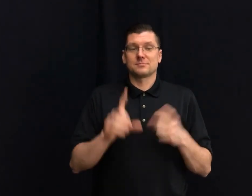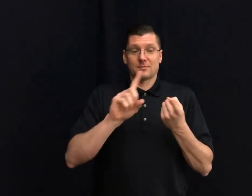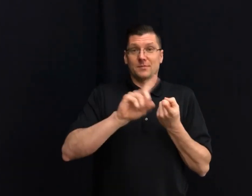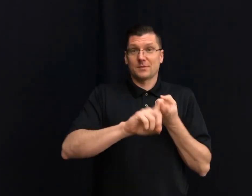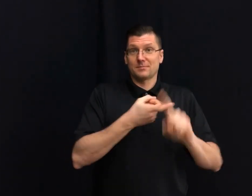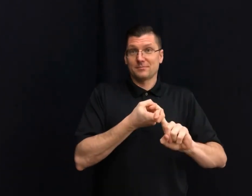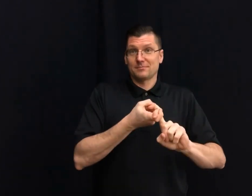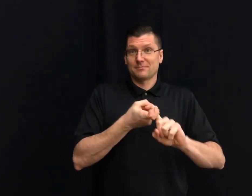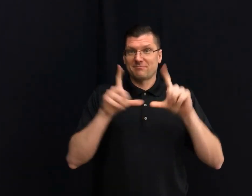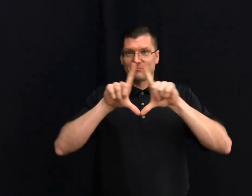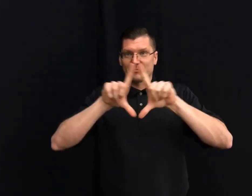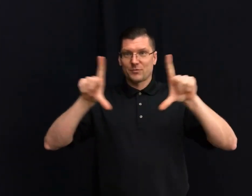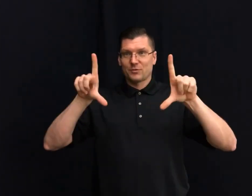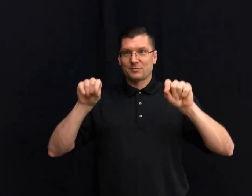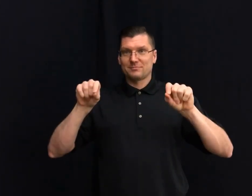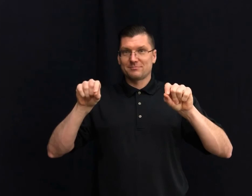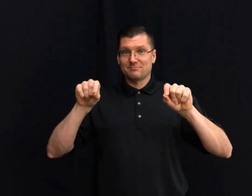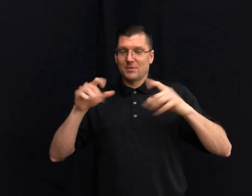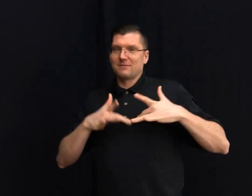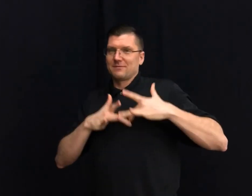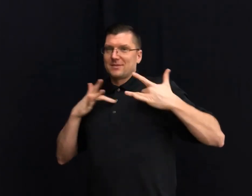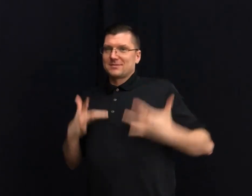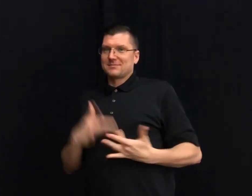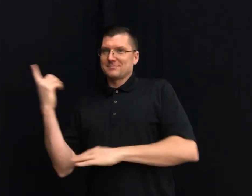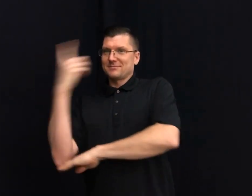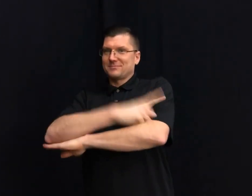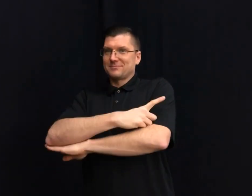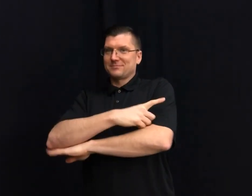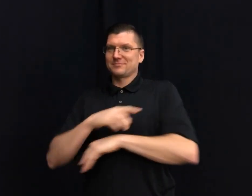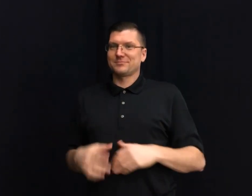( 17 )